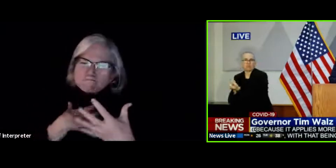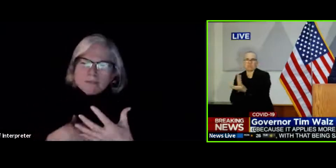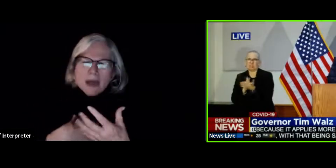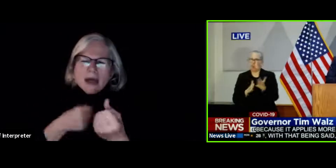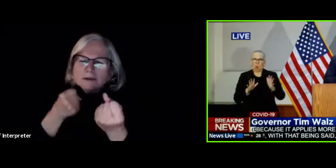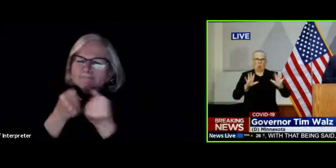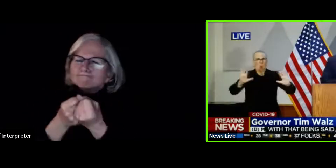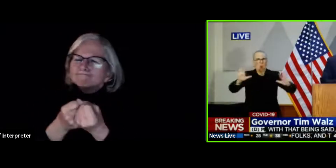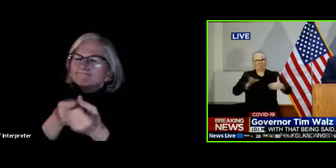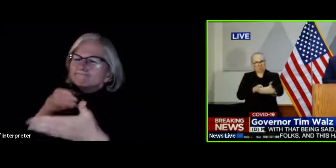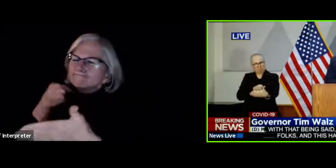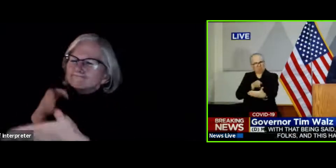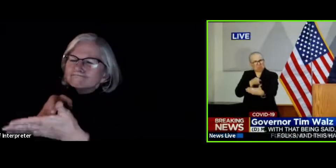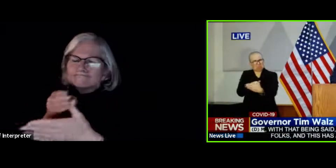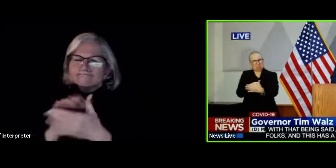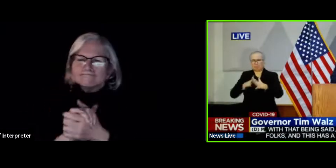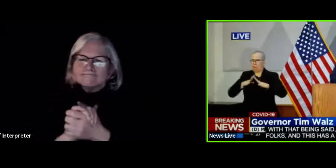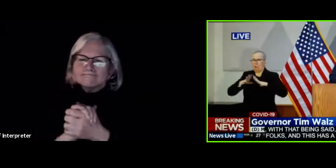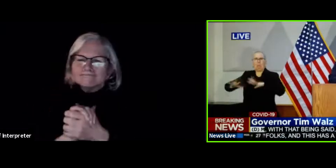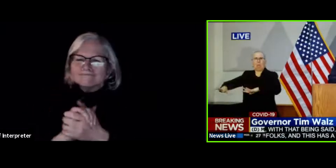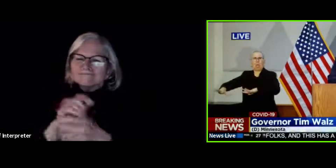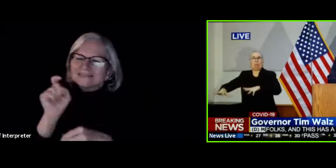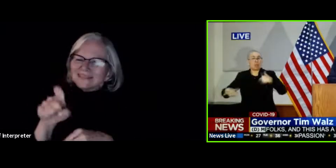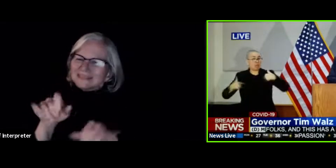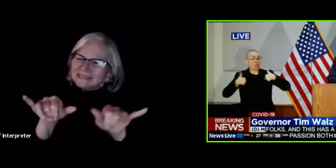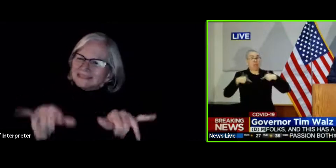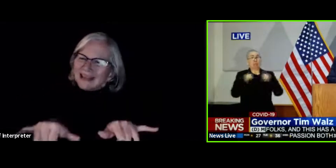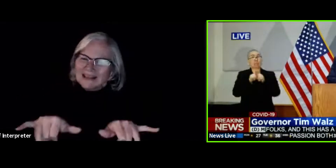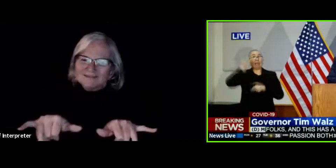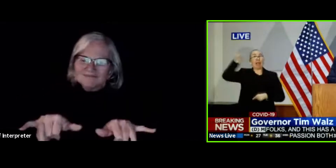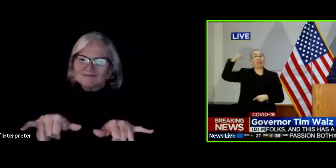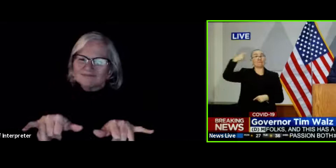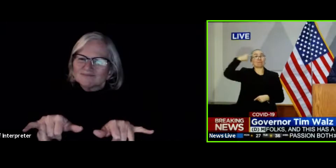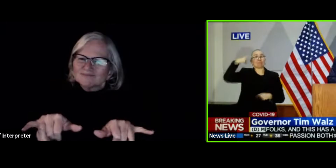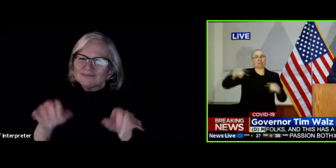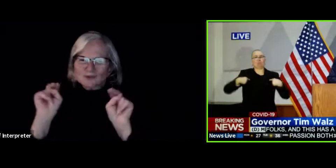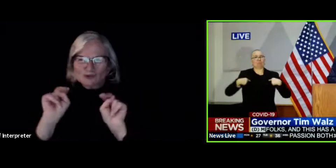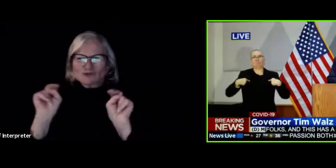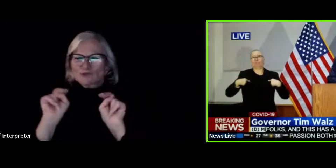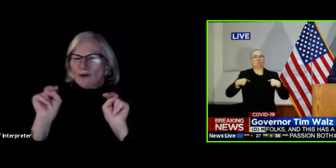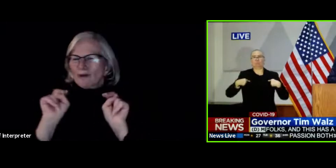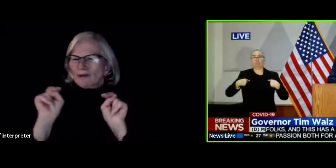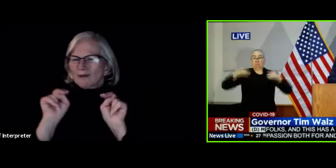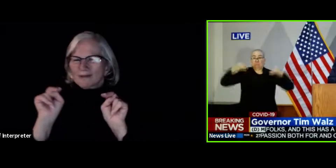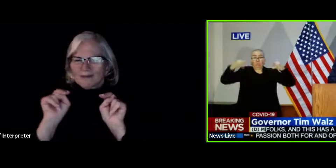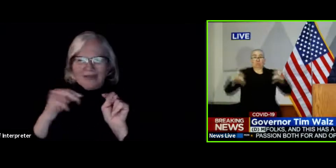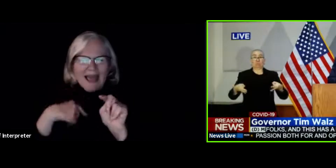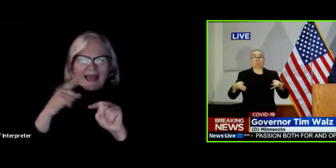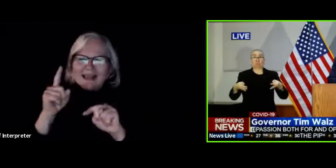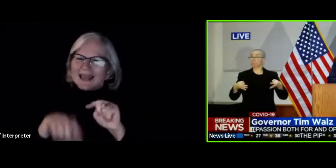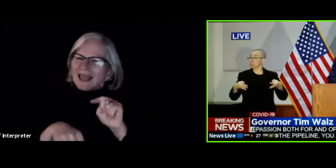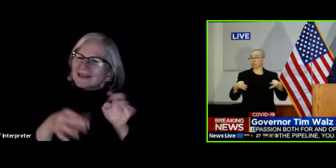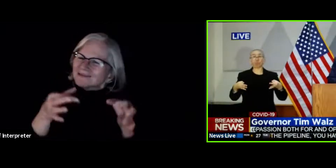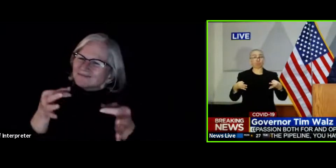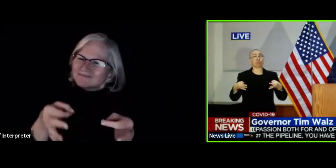IT'S CERTAINLY-GOVERNORS SHOULD NOT BE ONE TO DECIDES WHETHER IT HAPPENS OR NOT. MY JOB SHOULD BE TO MAKE SURE THE PROCESS